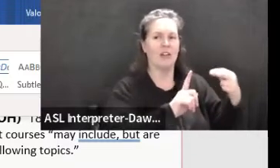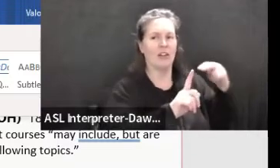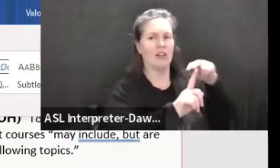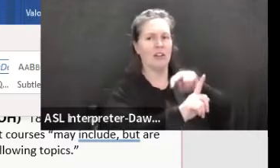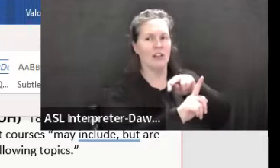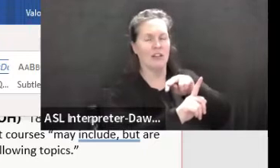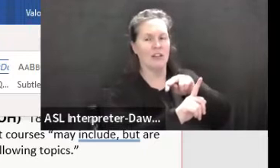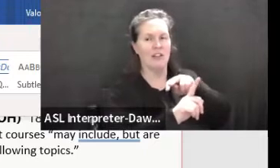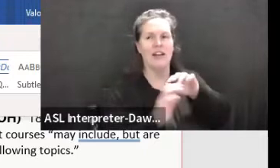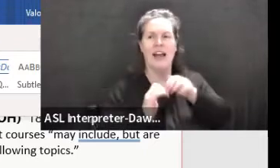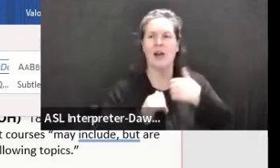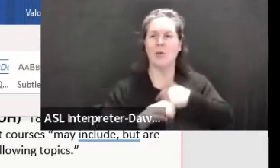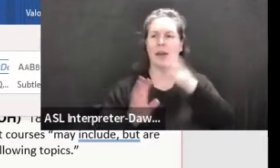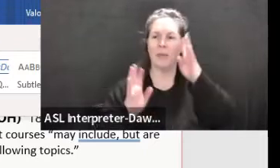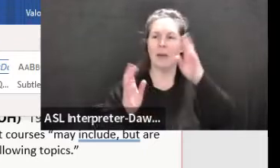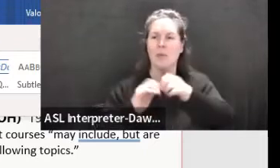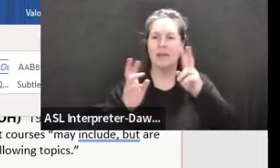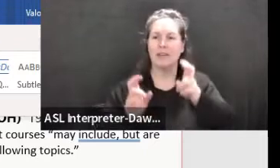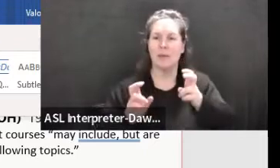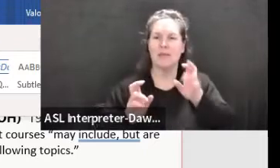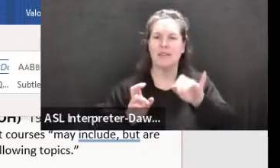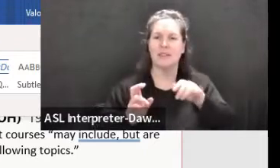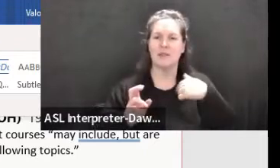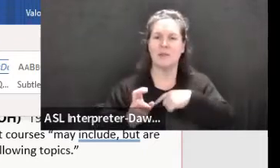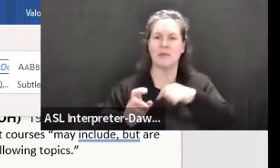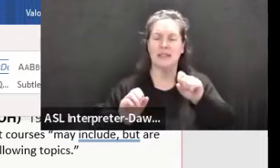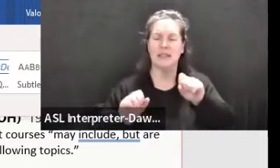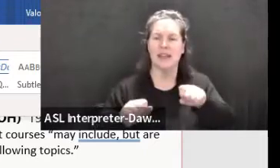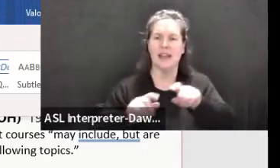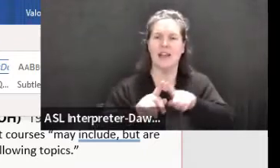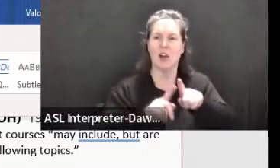where we can also apply them